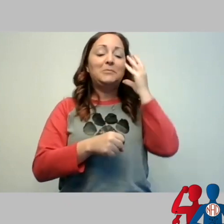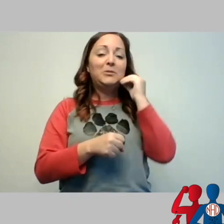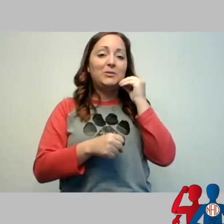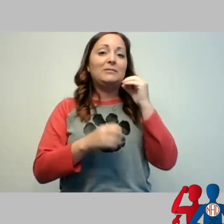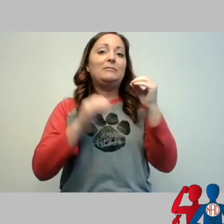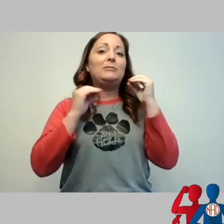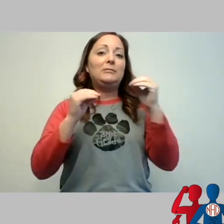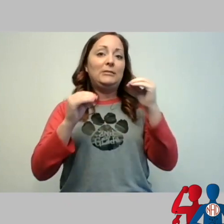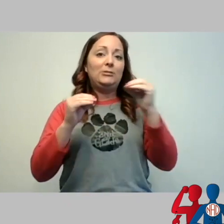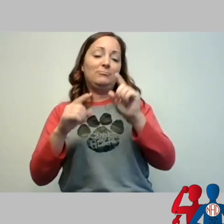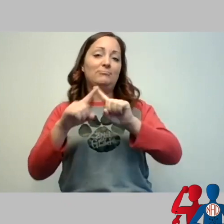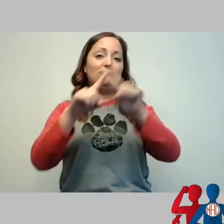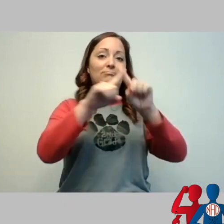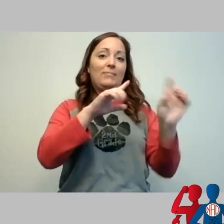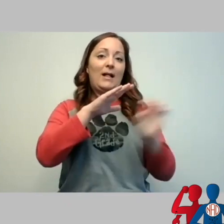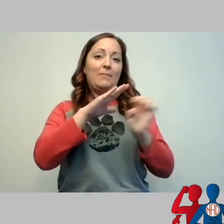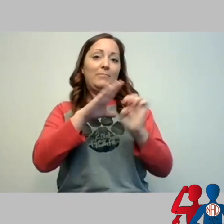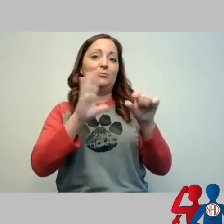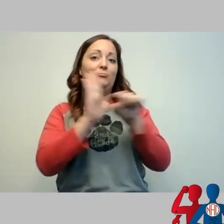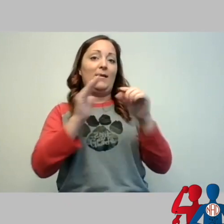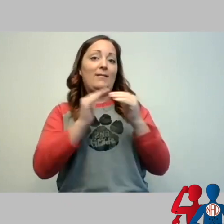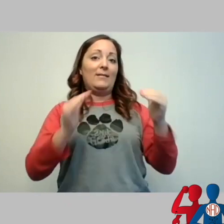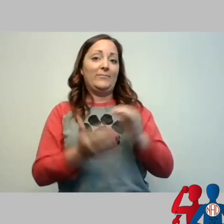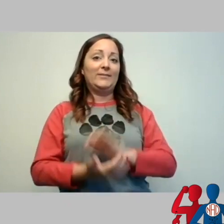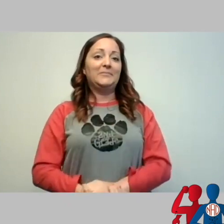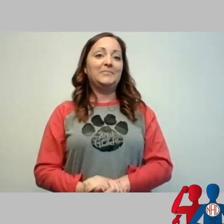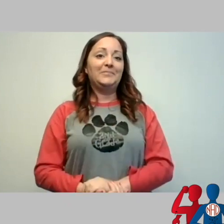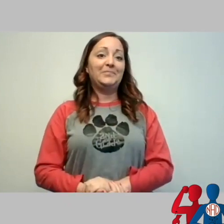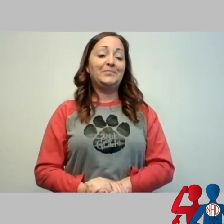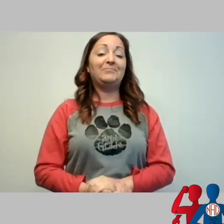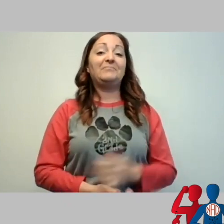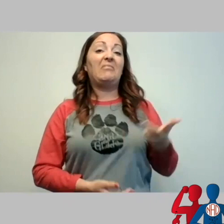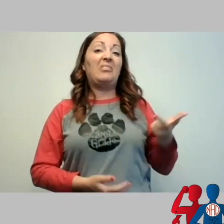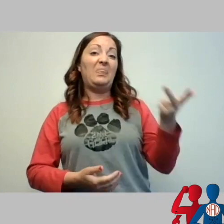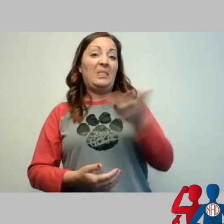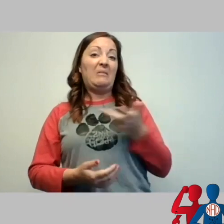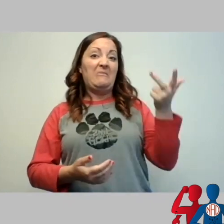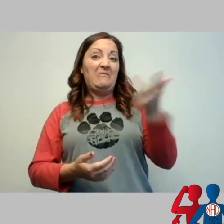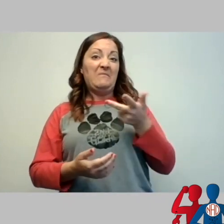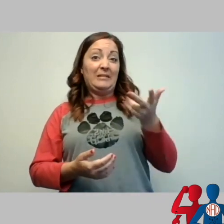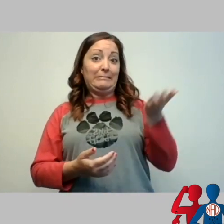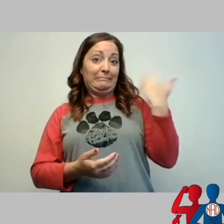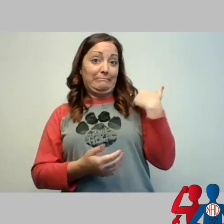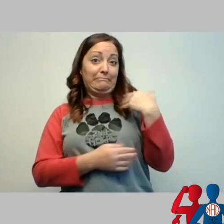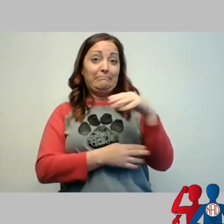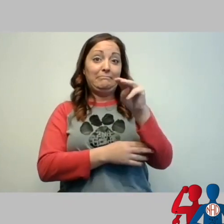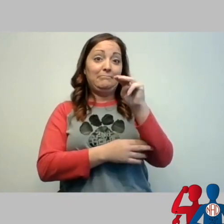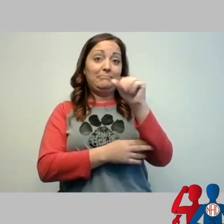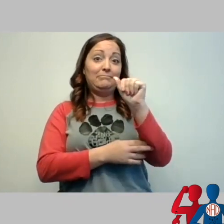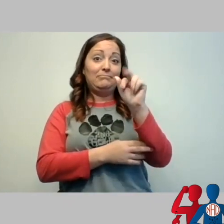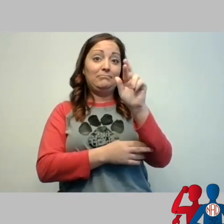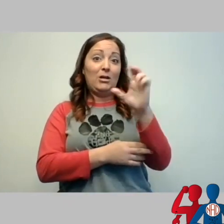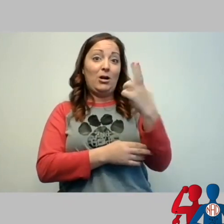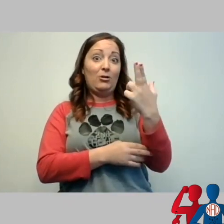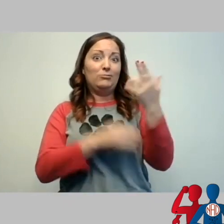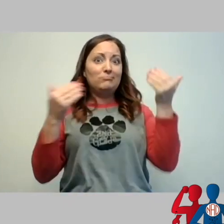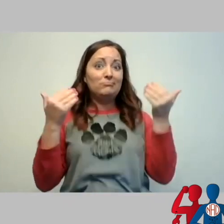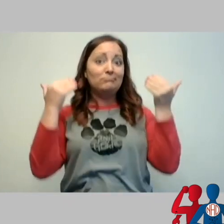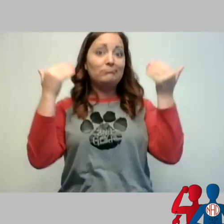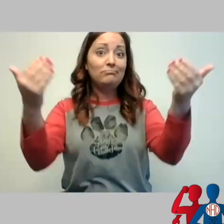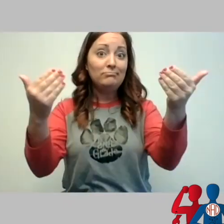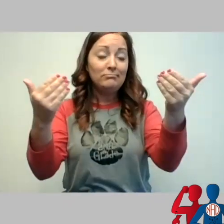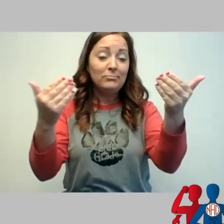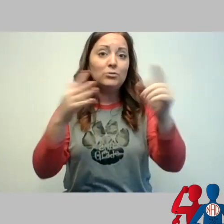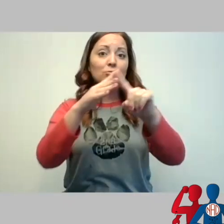I have over 10 years of experience teaching elementary school at various grade levels.